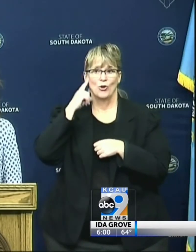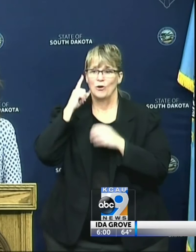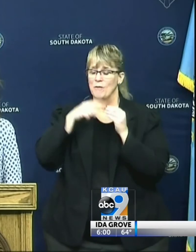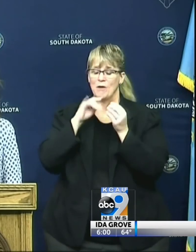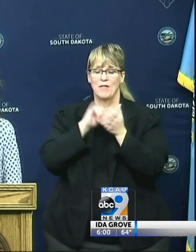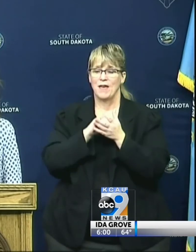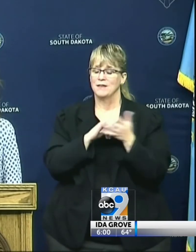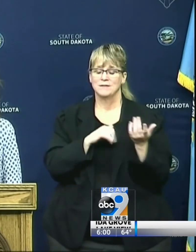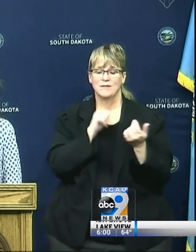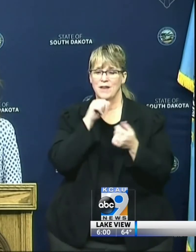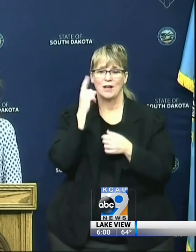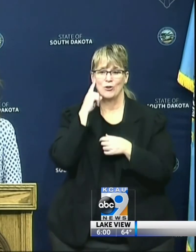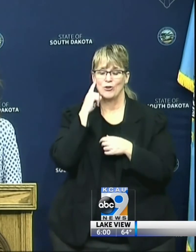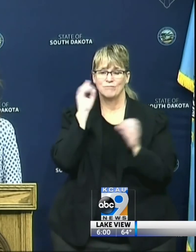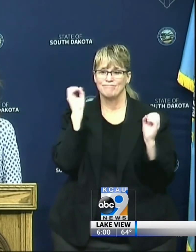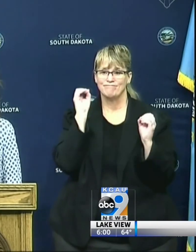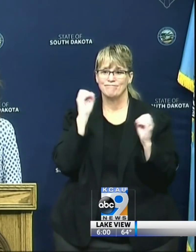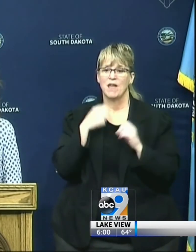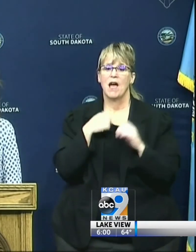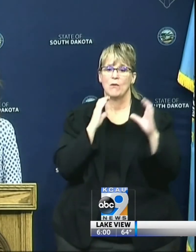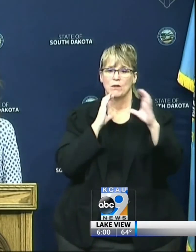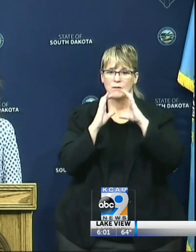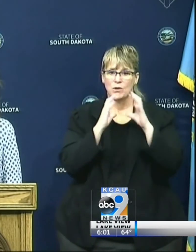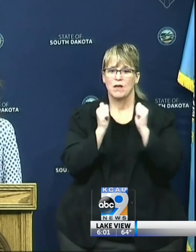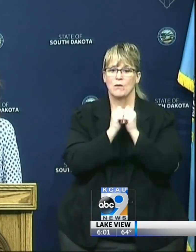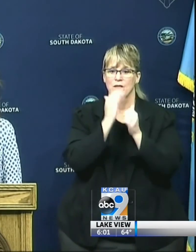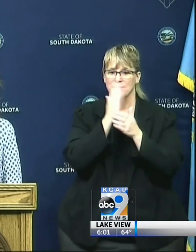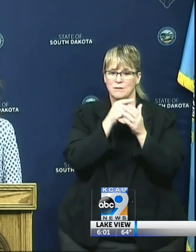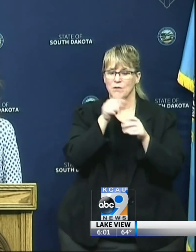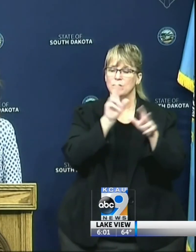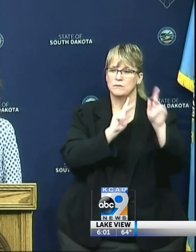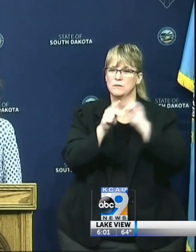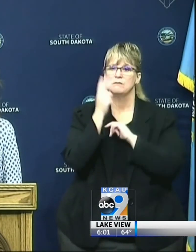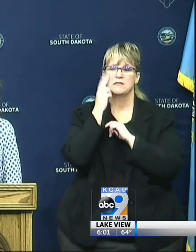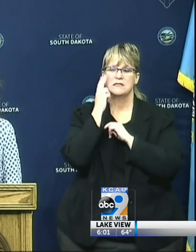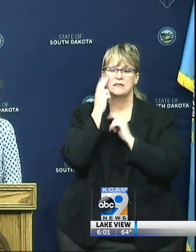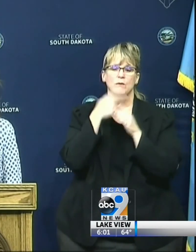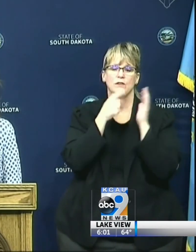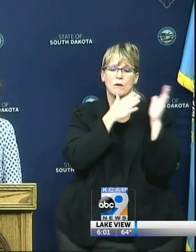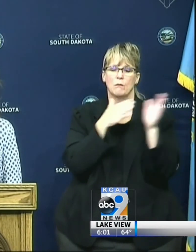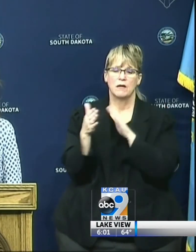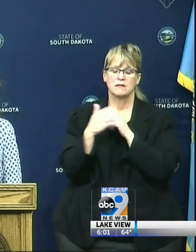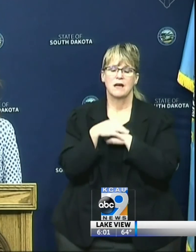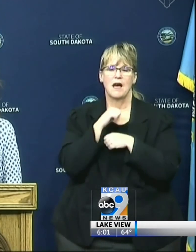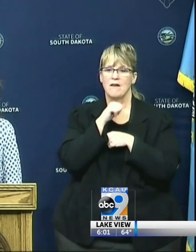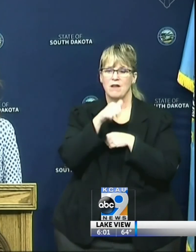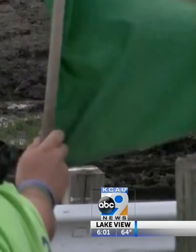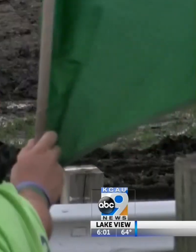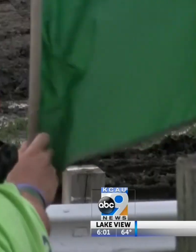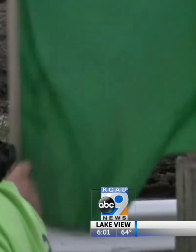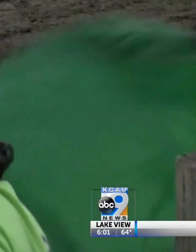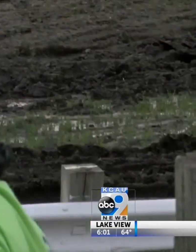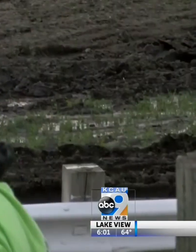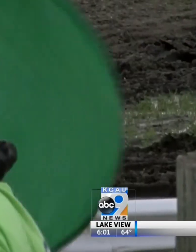PLANS ARE I HAD NOT HEARD ABOUT THAT," JESSICA WATSON KCAU 9 NEWS